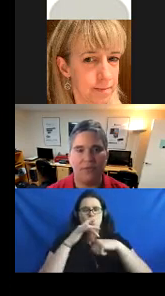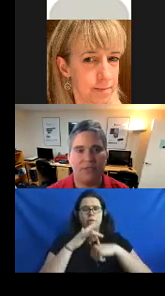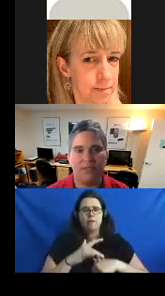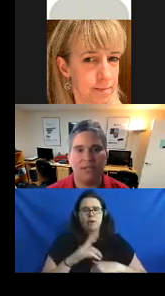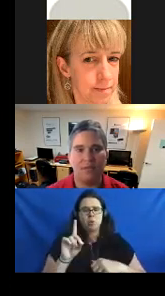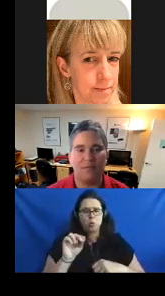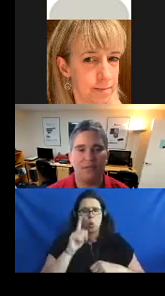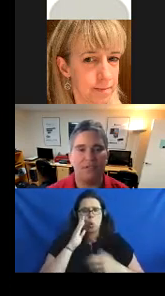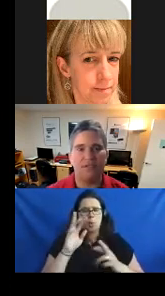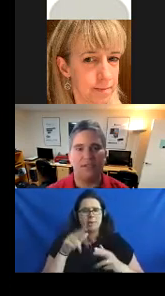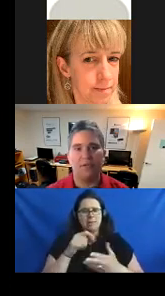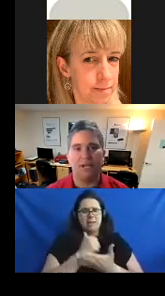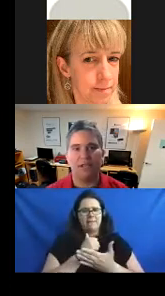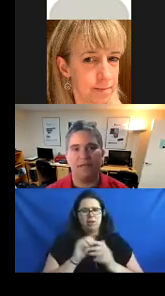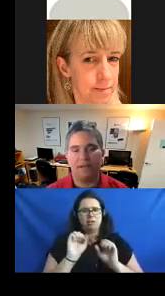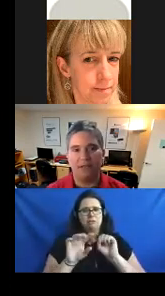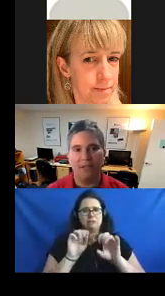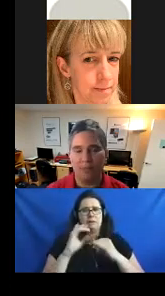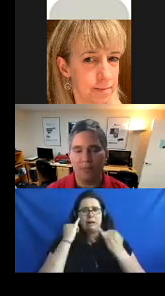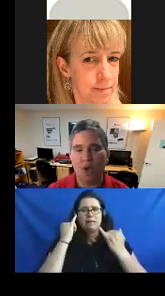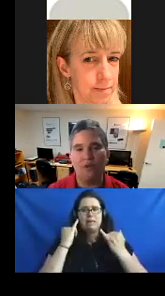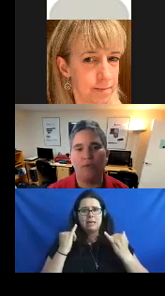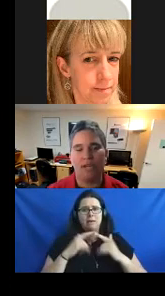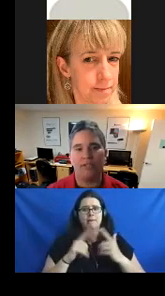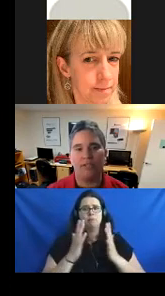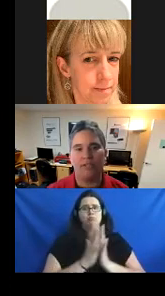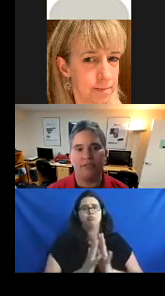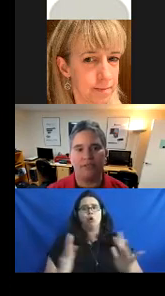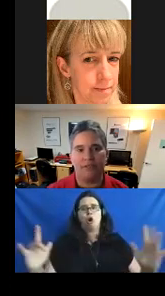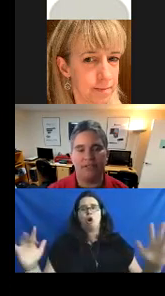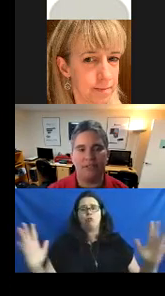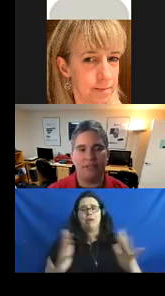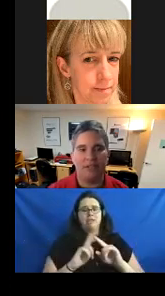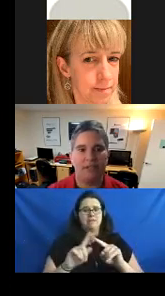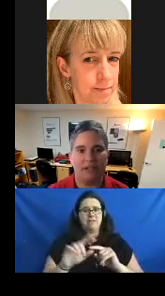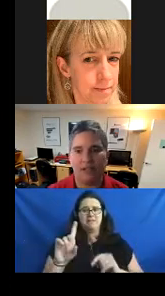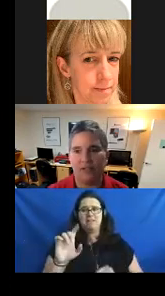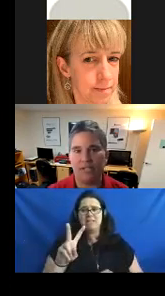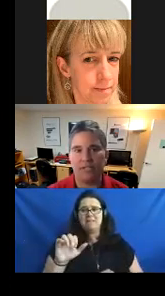I DO HOPE THIS IS HELPFUL TO GIVE YOU AN IDEA OF THE BROAD RANGE OF DIFFERENT DEVICES AND TECHNOLOGIES THAT